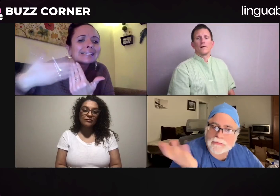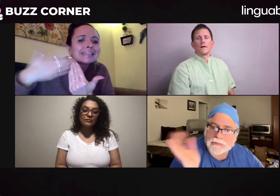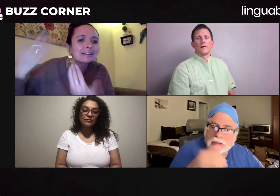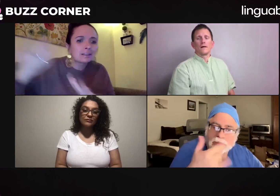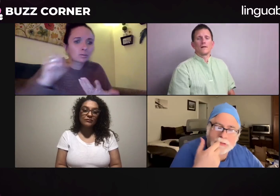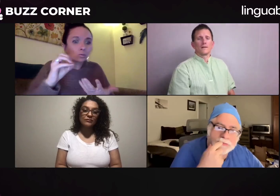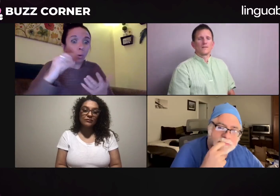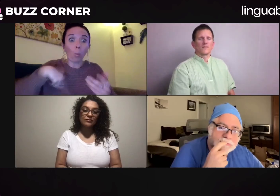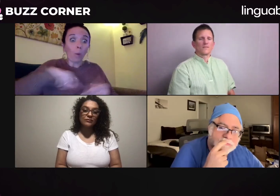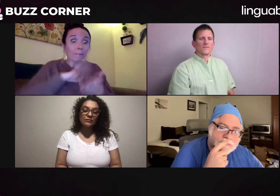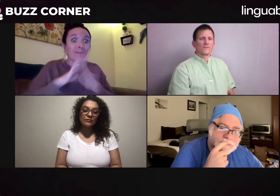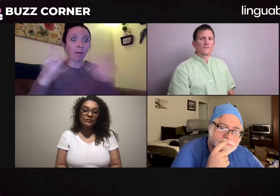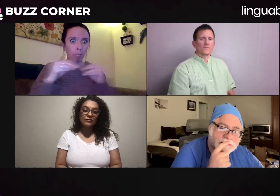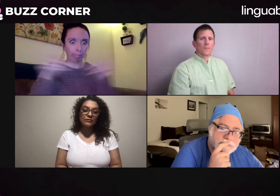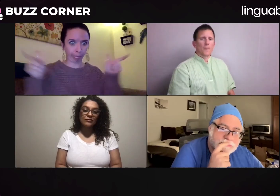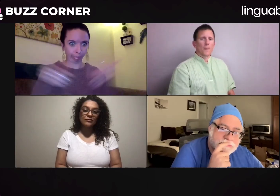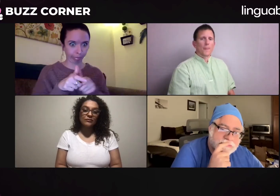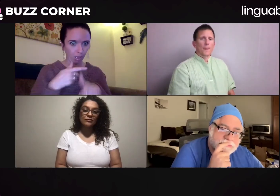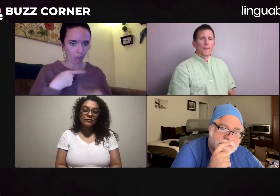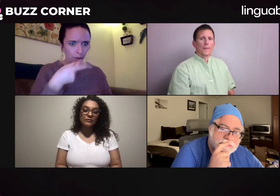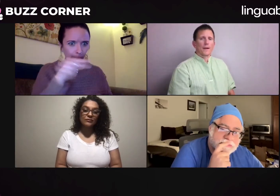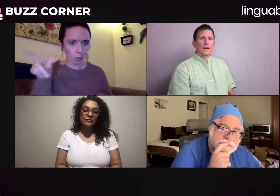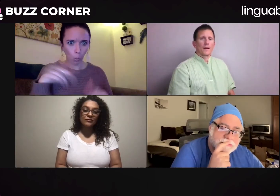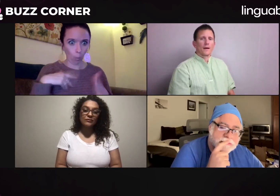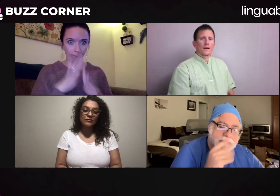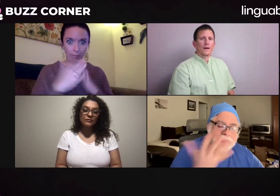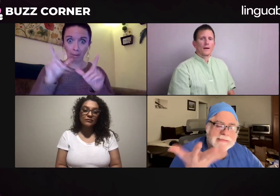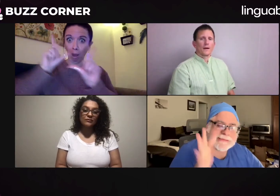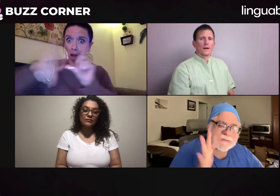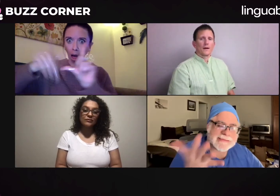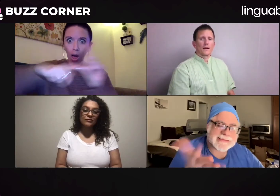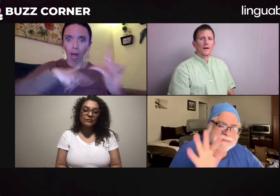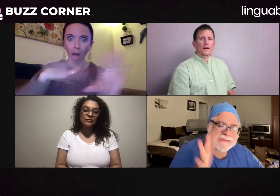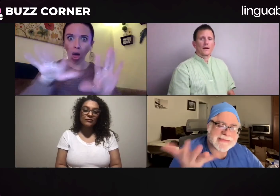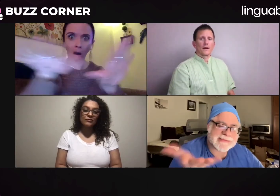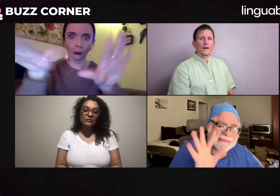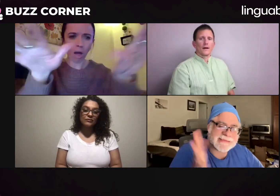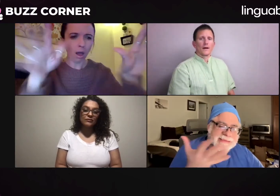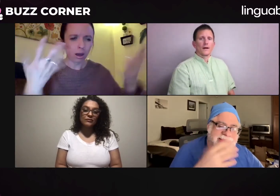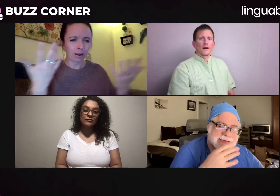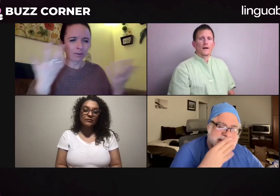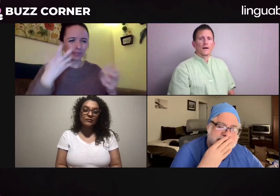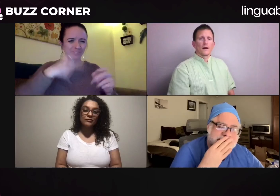it may be easier for them. I mean, it's just very easy. We could end up with having the pool of interpreters